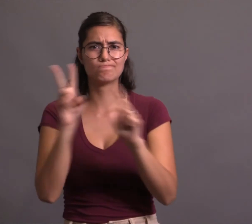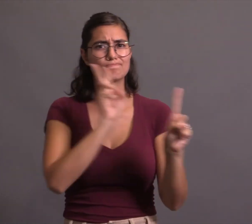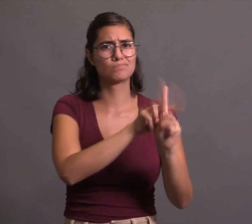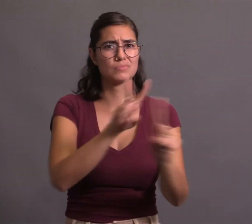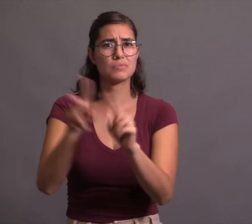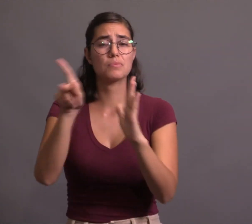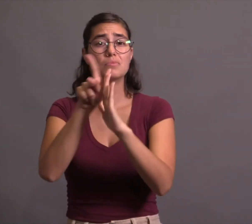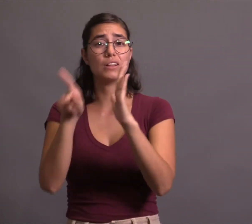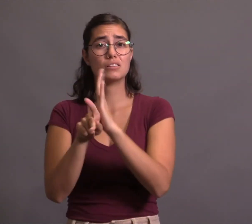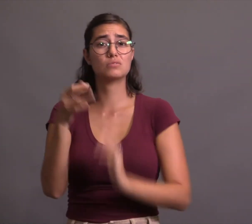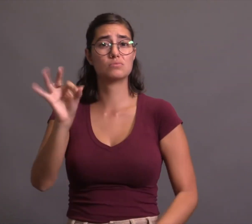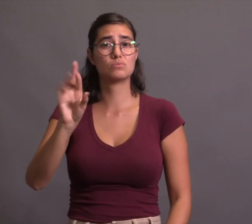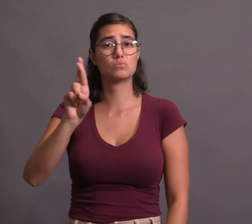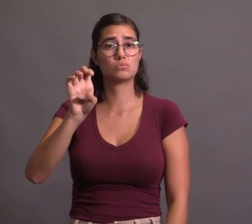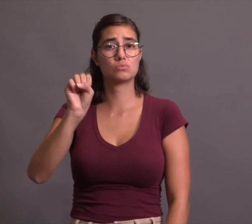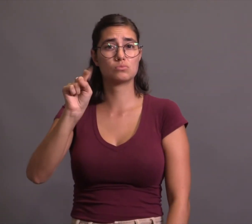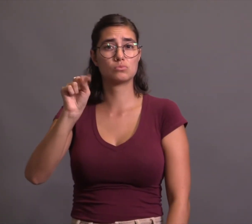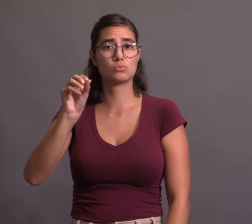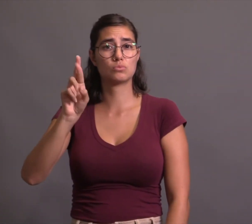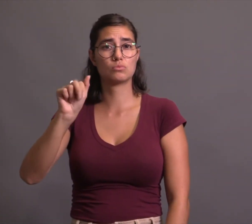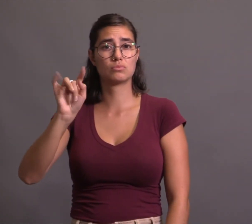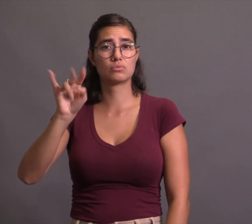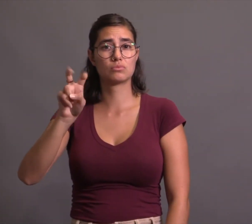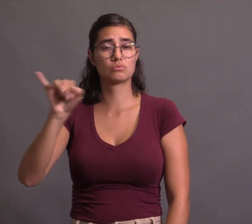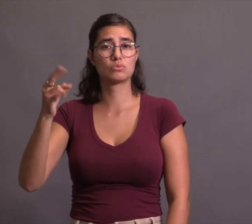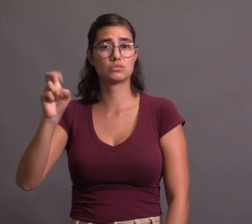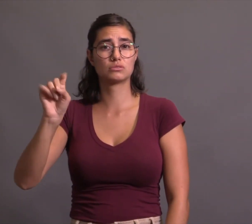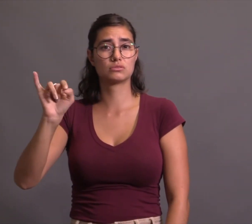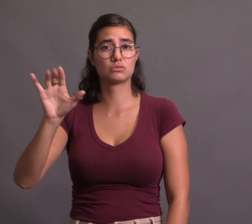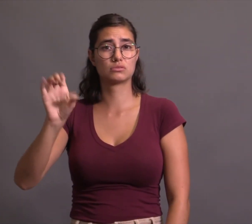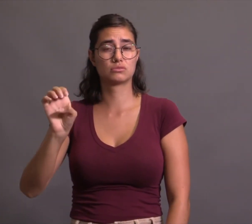Implement the principles of restorative justice.